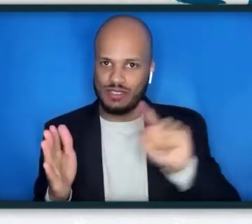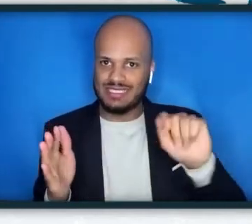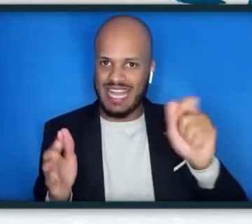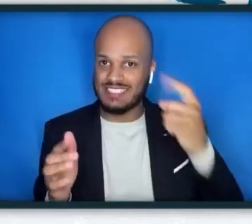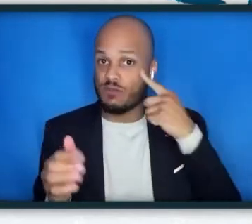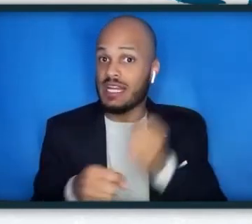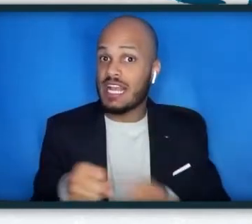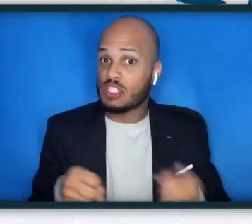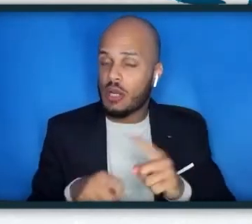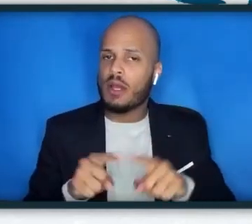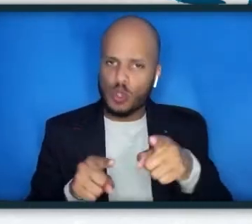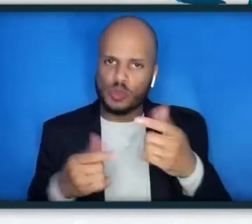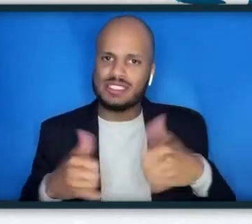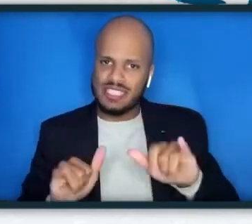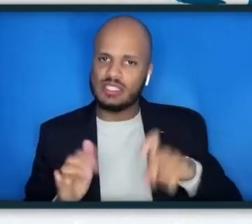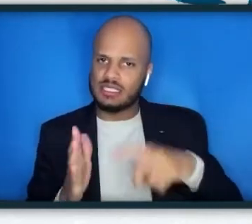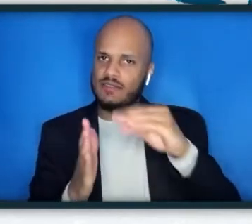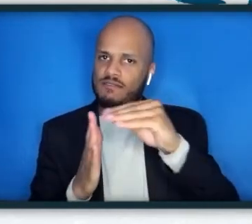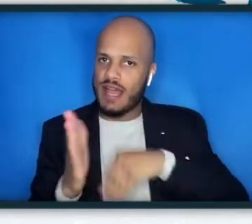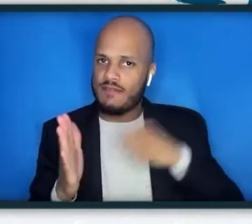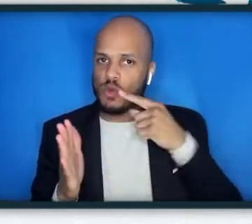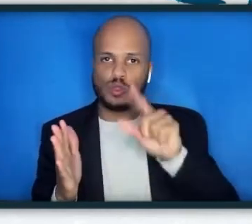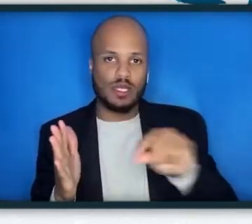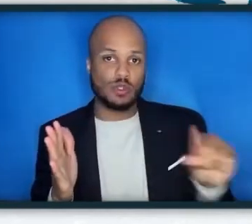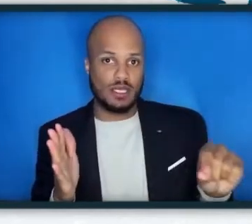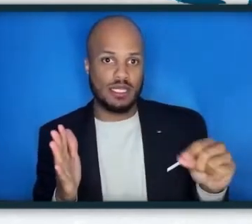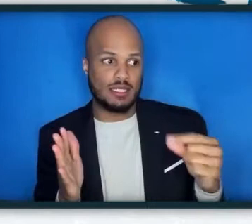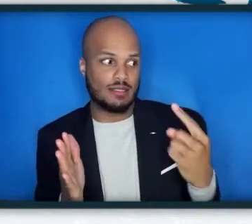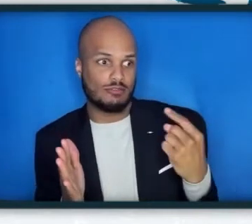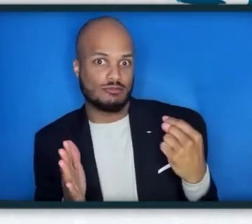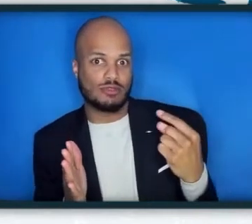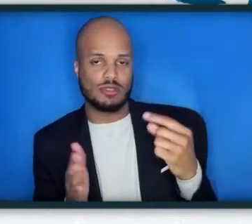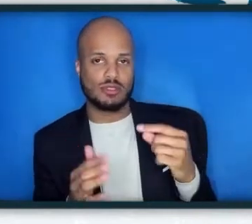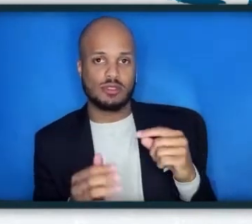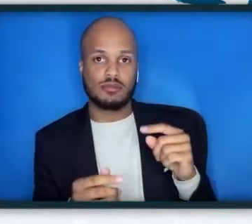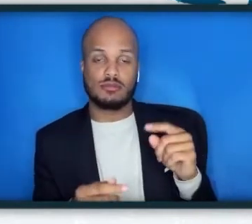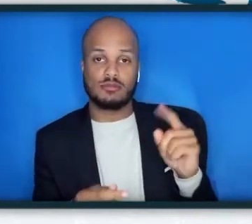But you still need to file your 2020 tax return by the May 17th deadline.